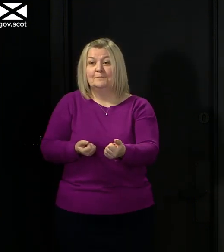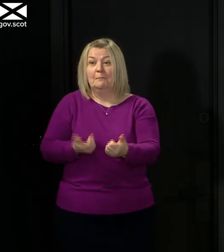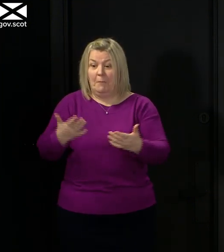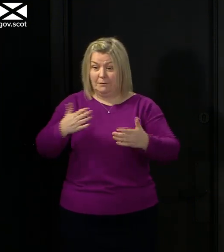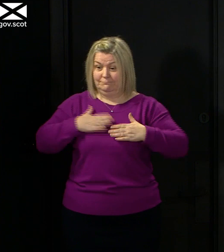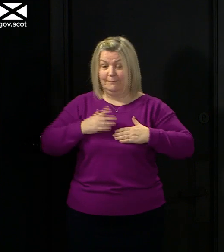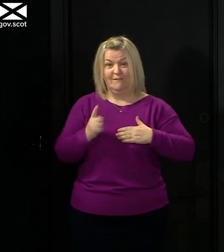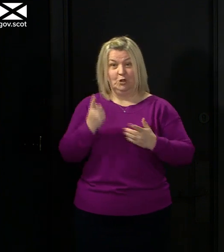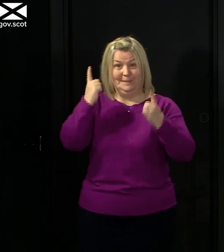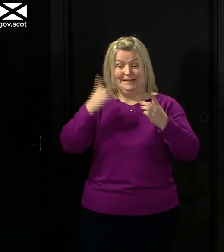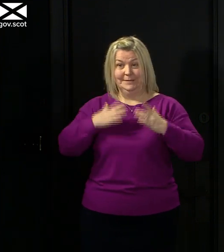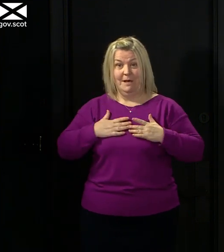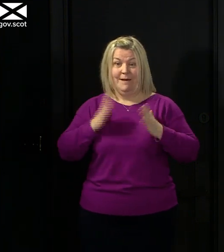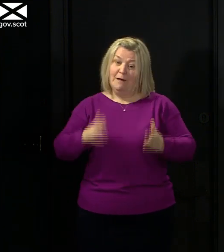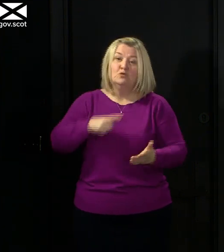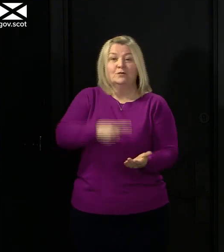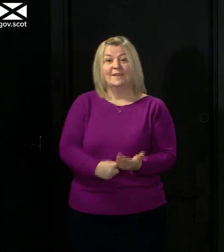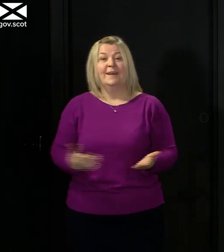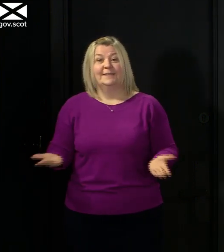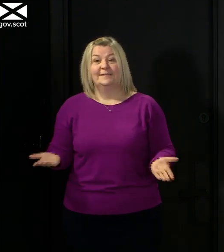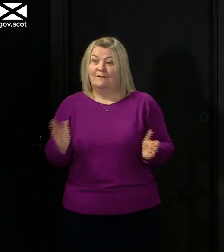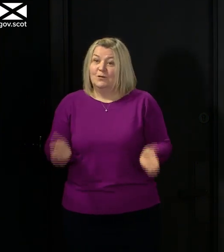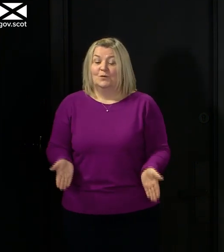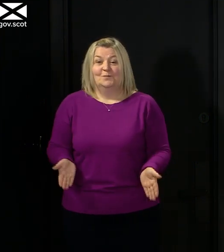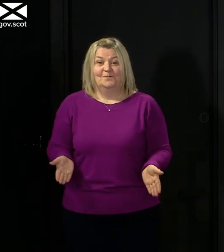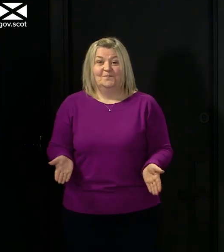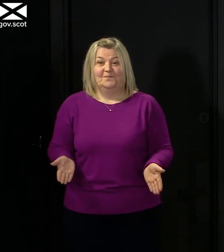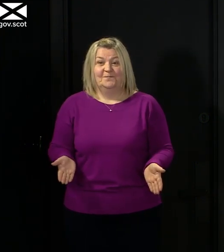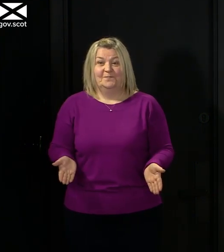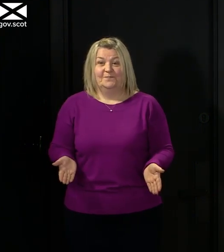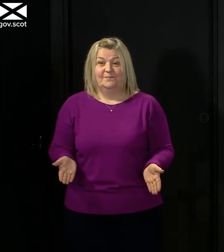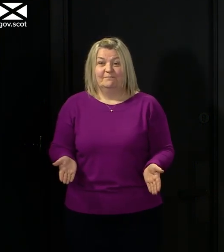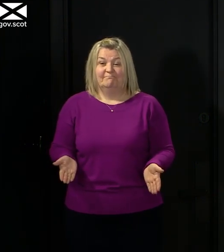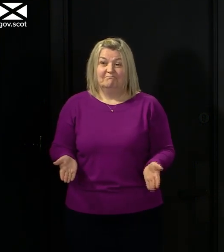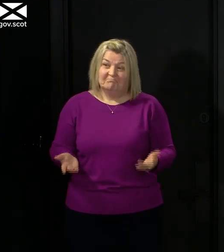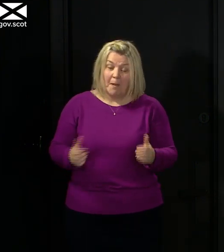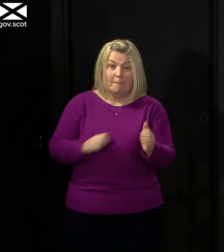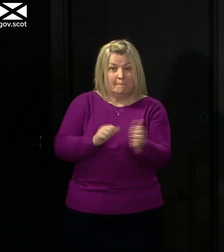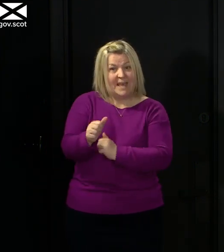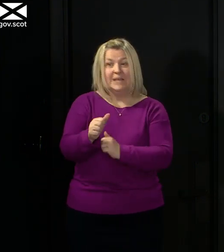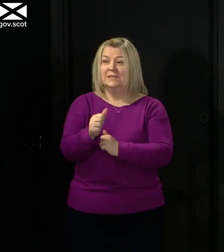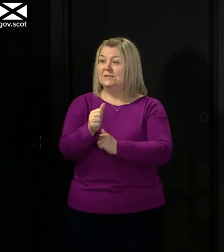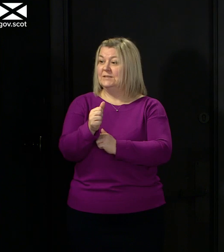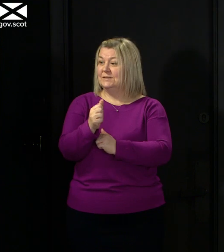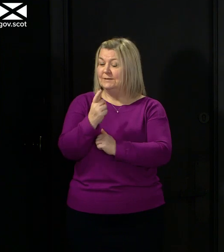I am the one who has to make these decisions and I will do so with the best motivation,